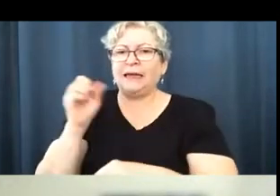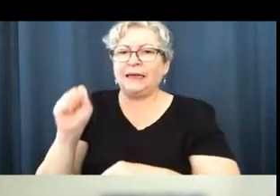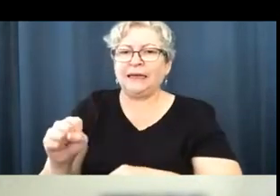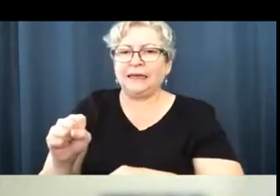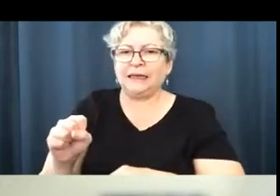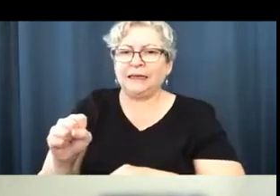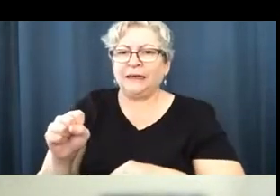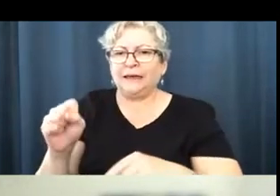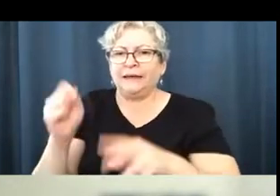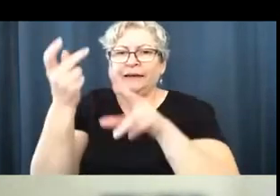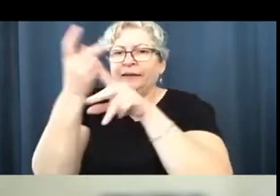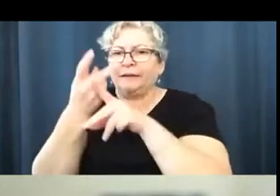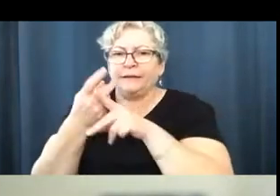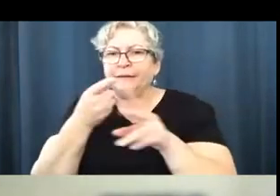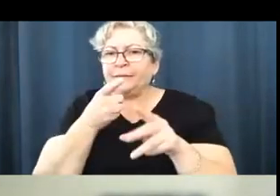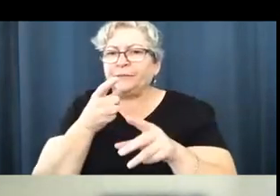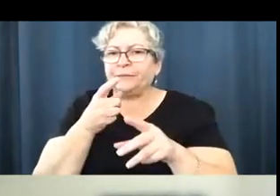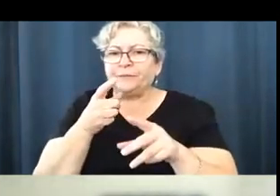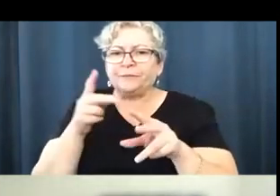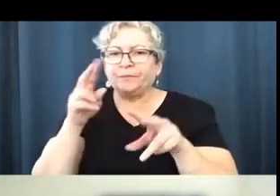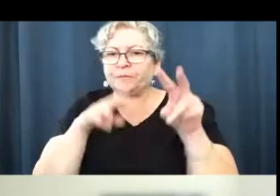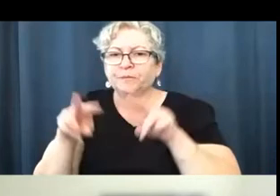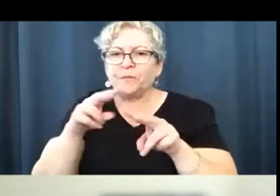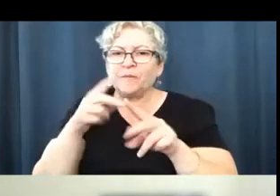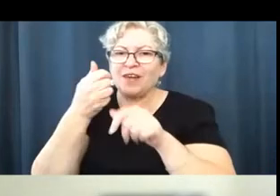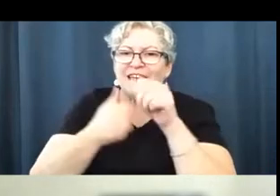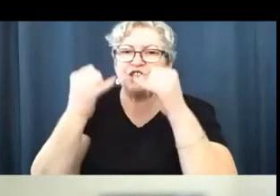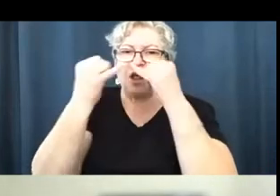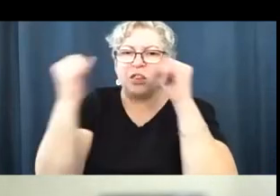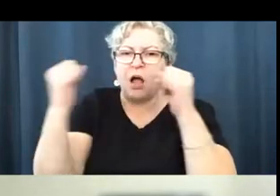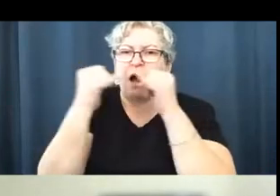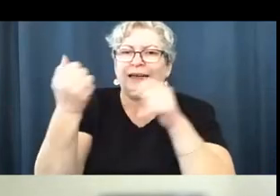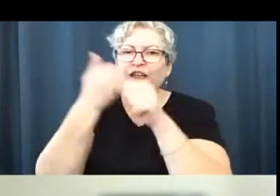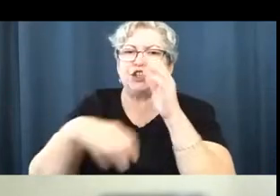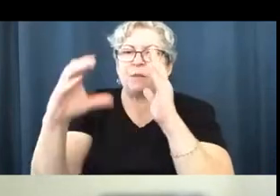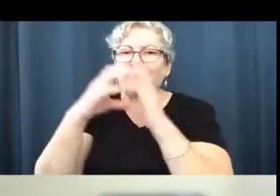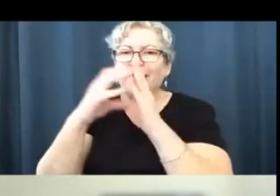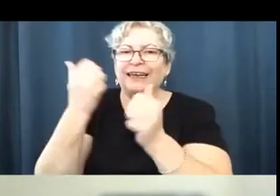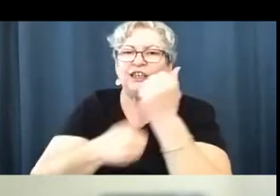through a website by heading, by line, by paragraph, by image, by form field